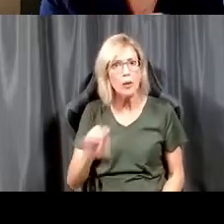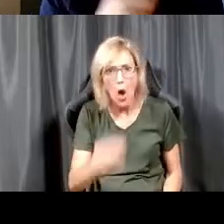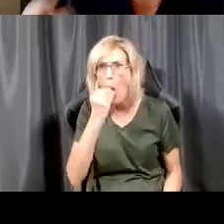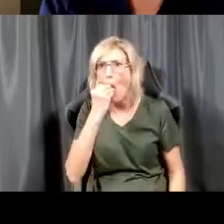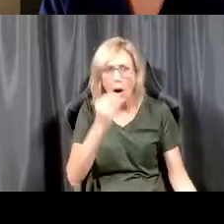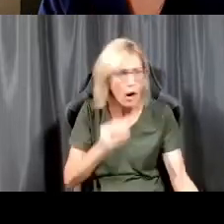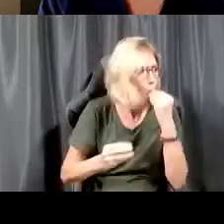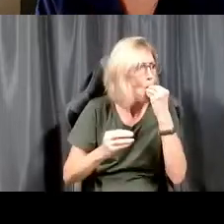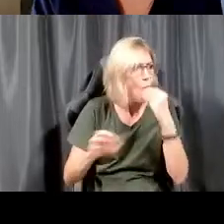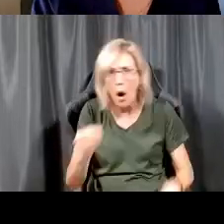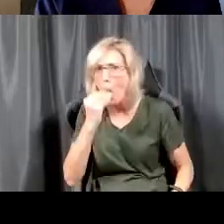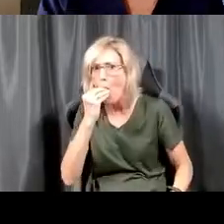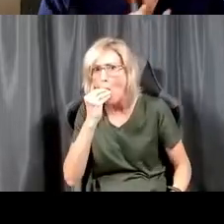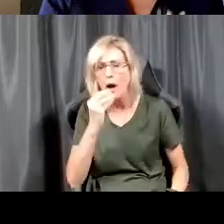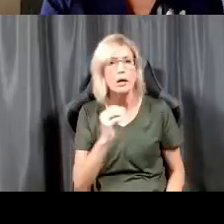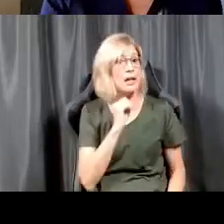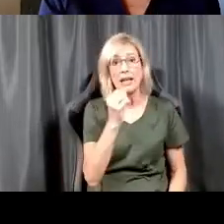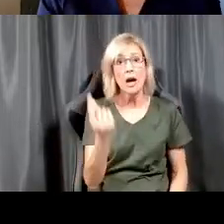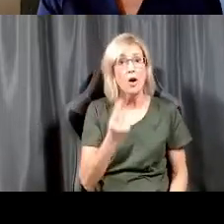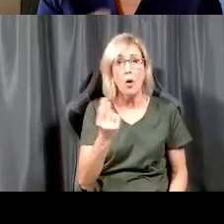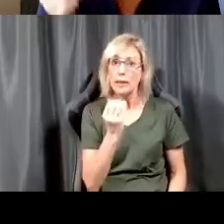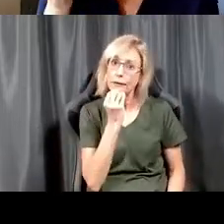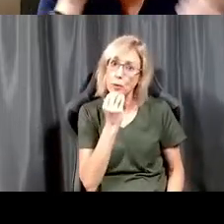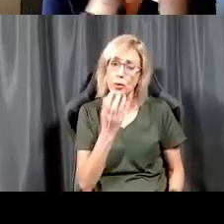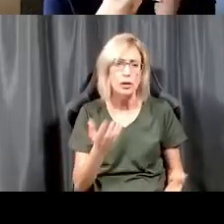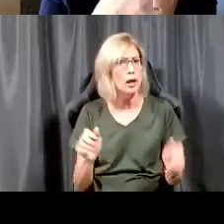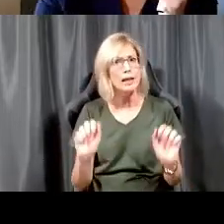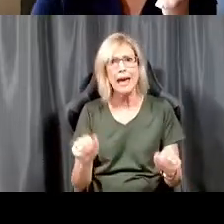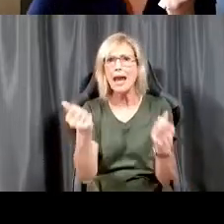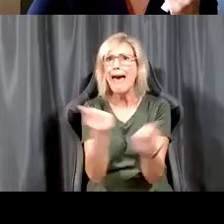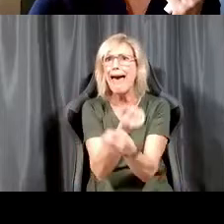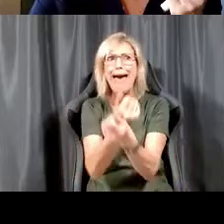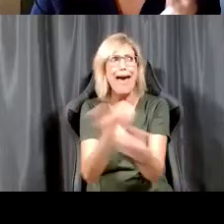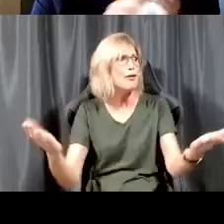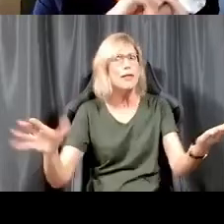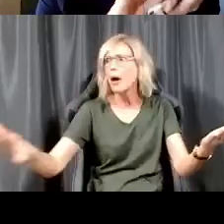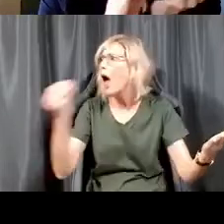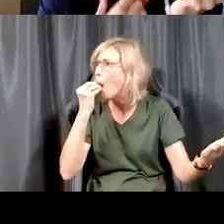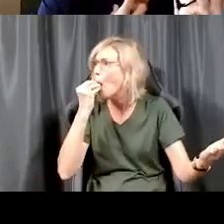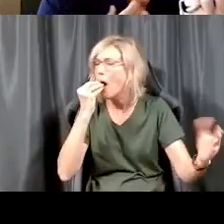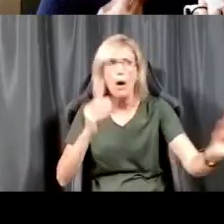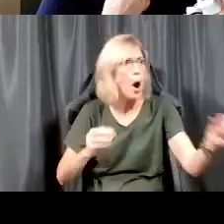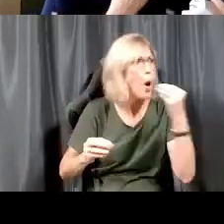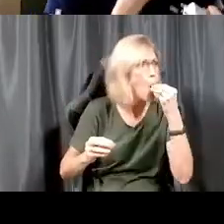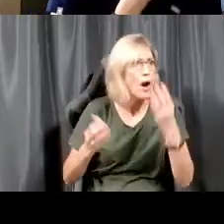Not necessarily food. It can be anything that is near them. It might even be their shirt.